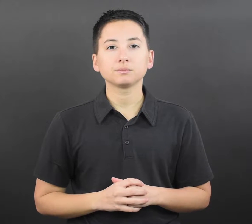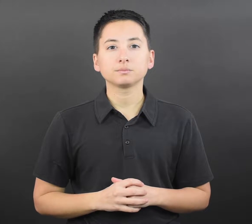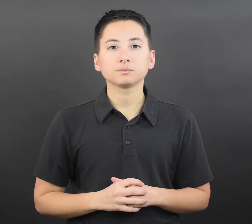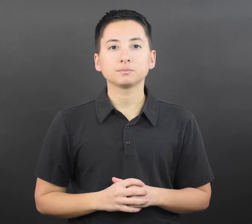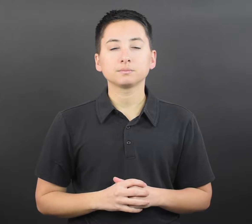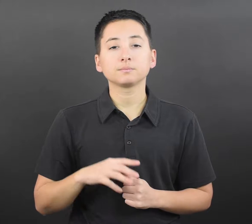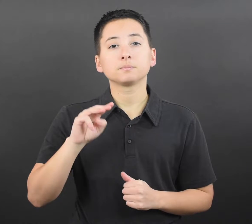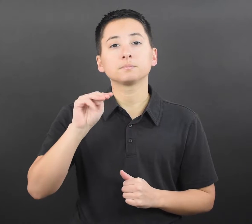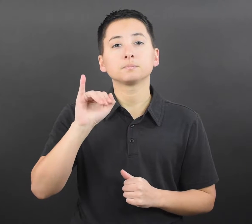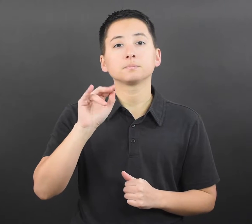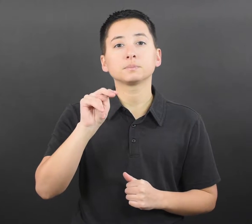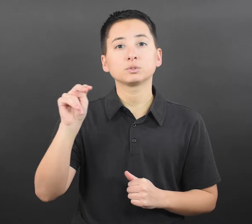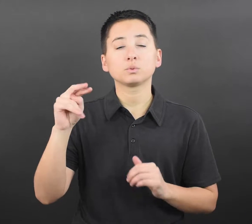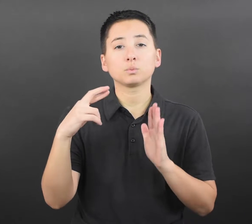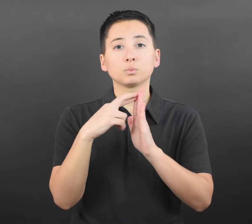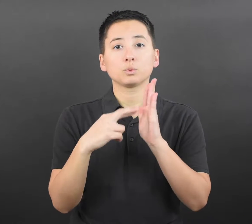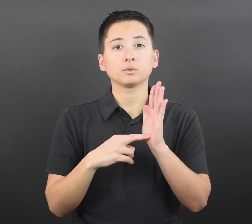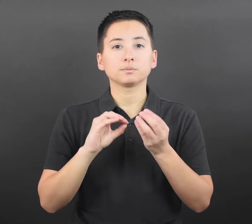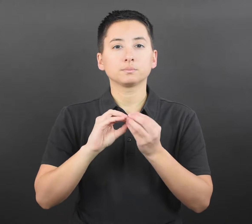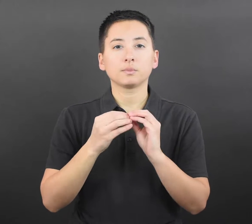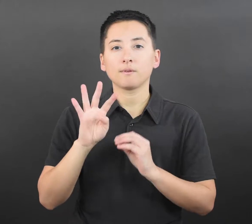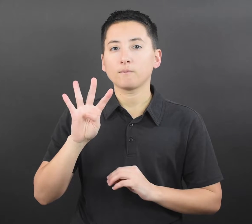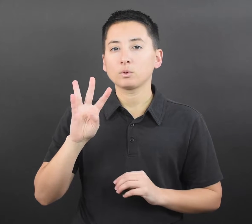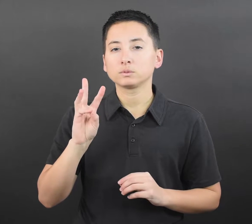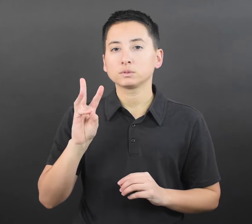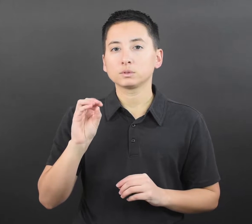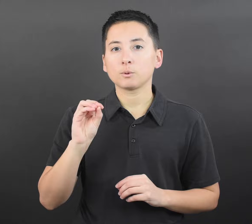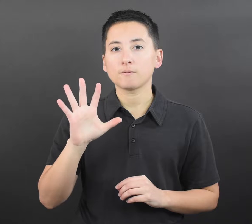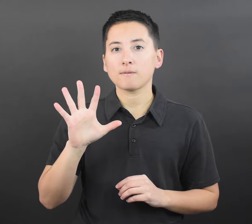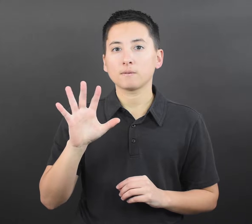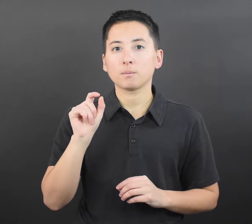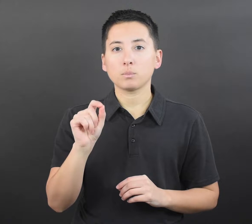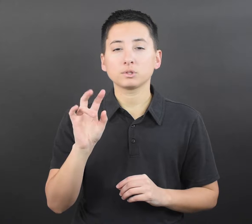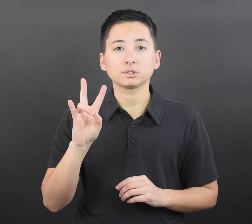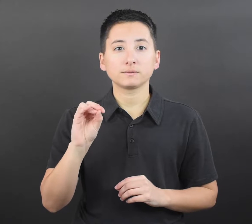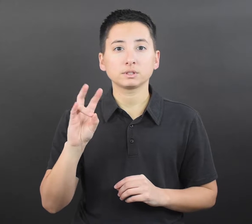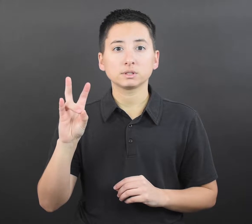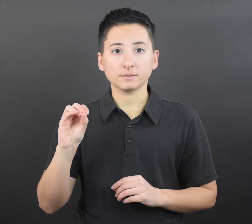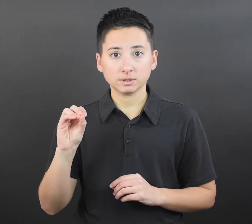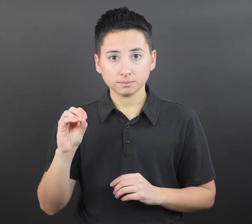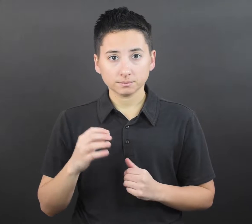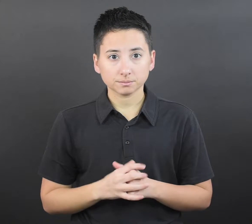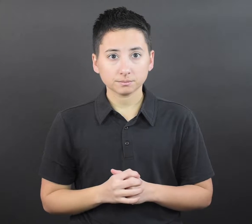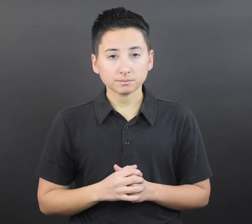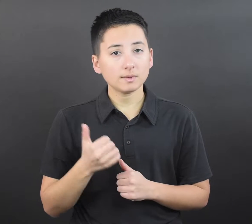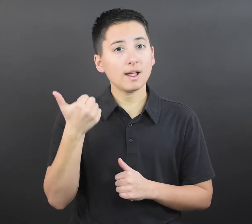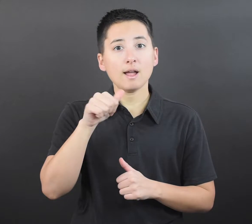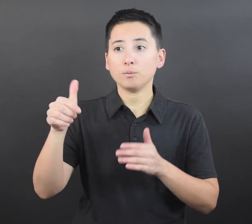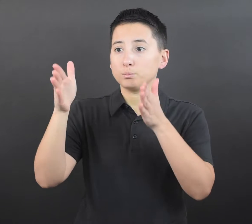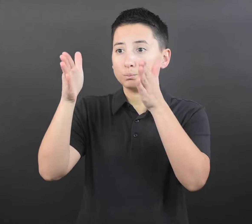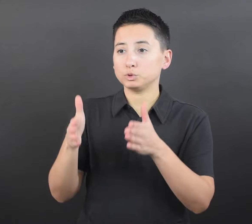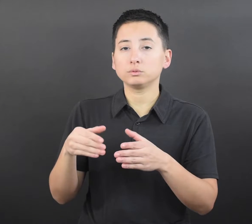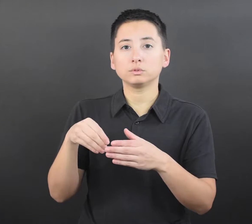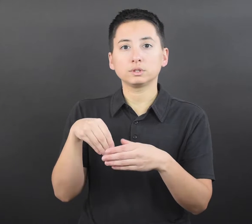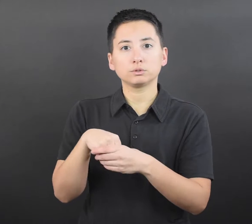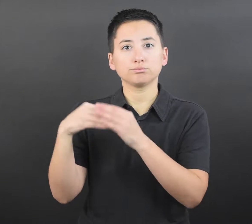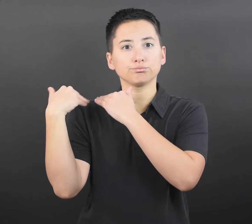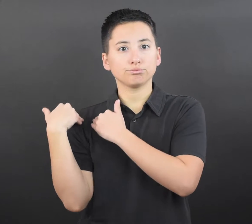immune system or those who are severely ill. Reporting a positive case to MDH